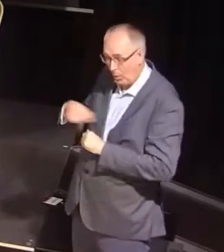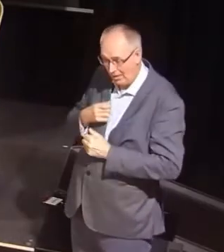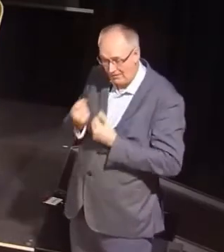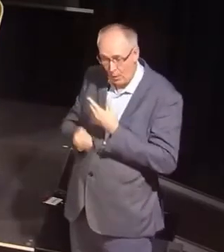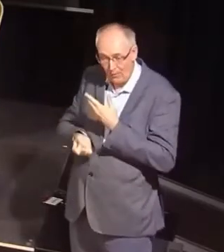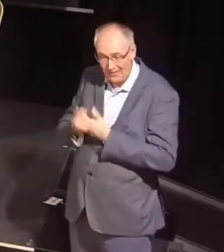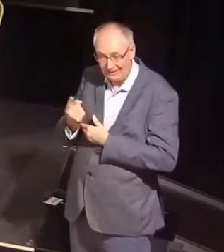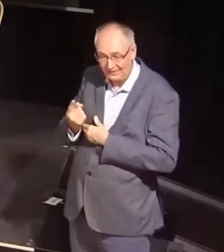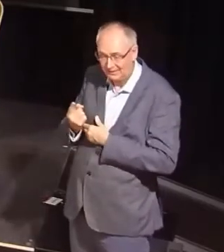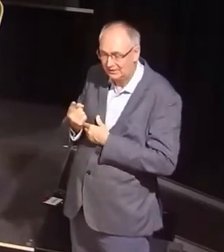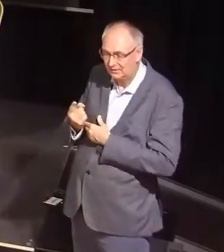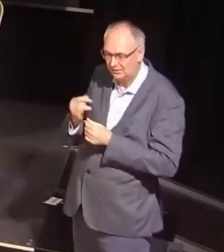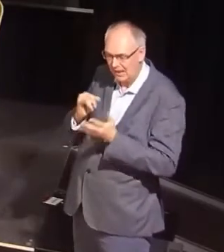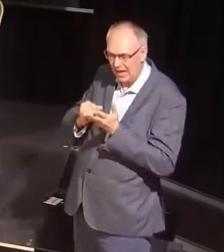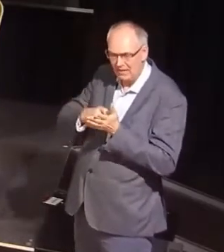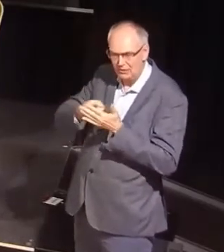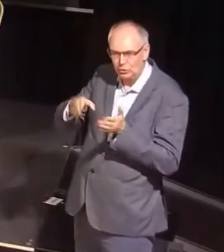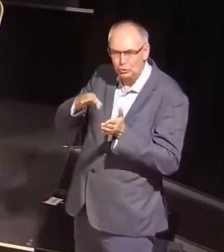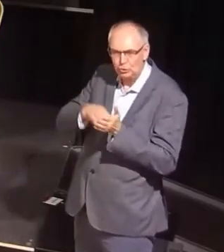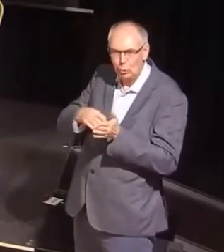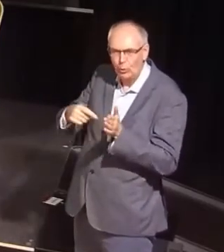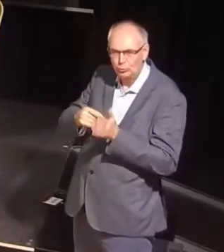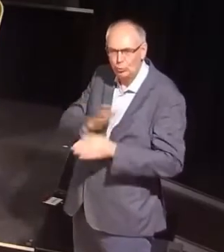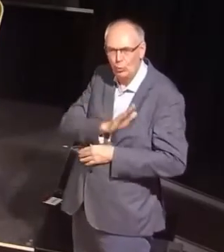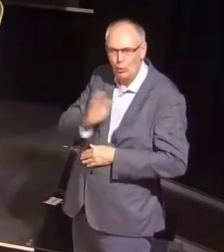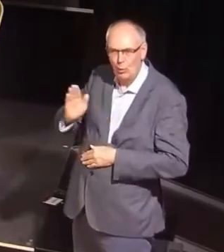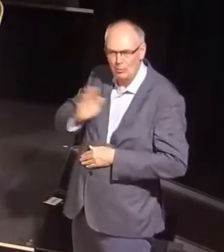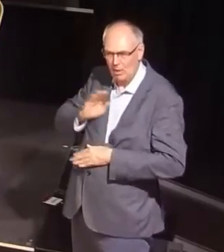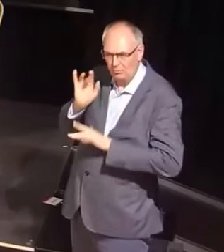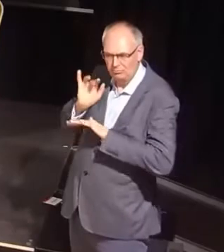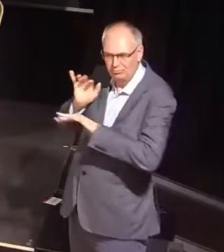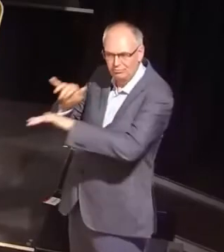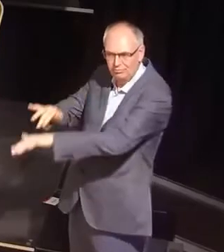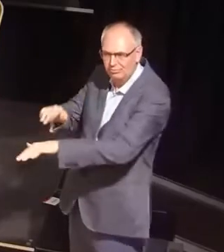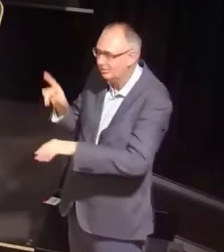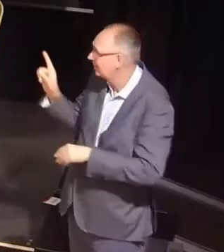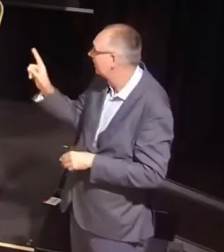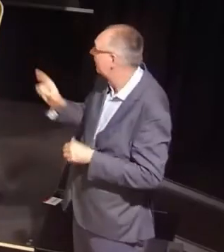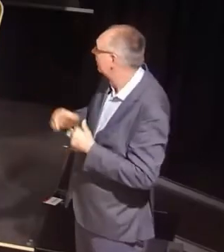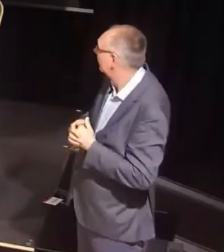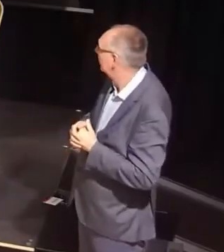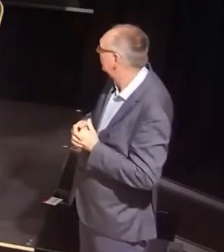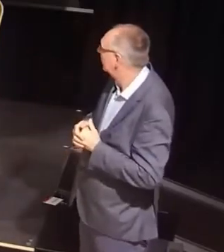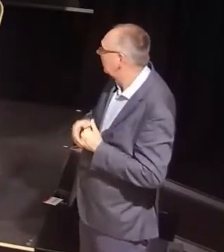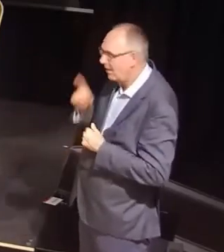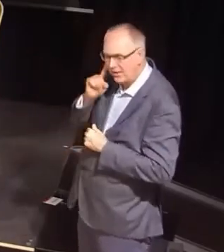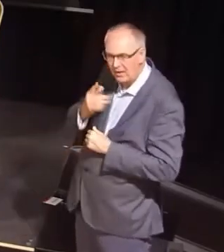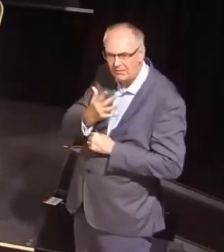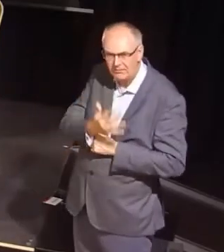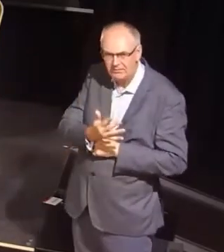where we have Stormtroopers in our centre. They're from the... I think it's the 501st